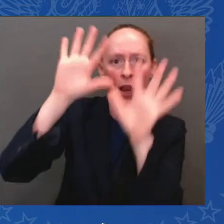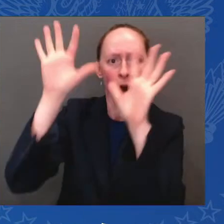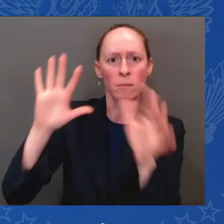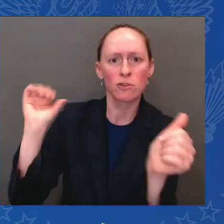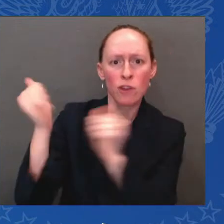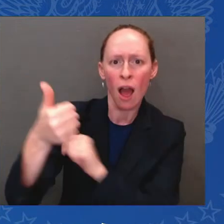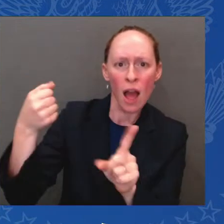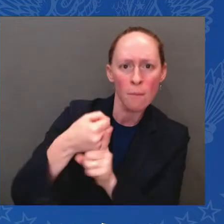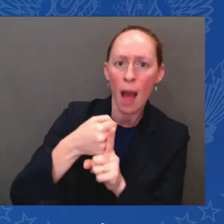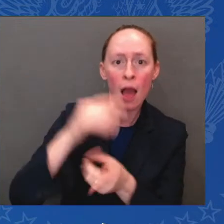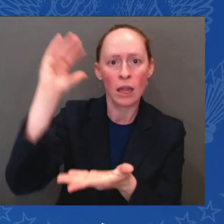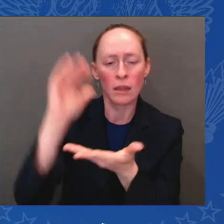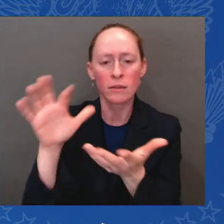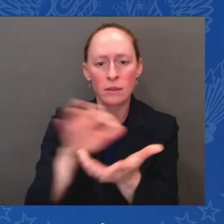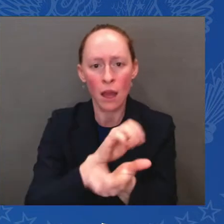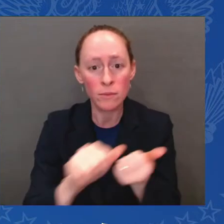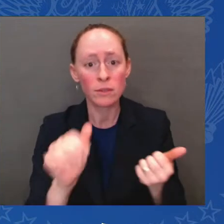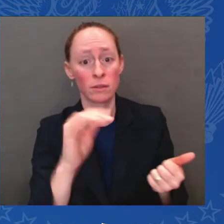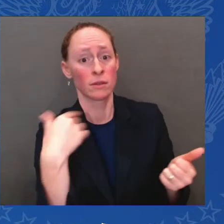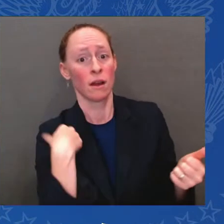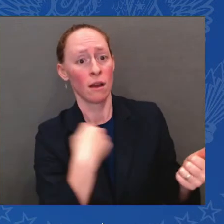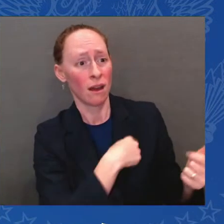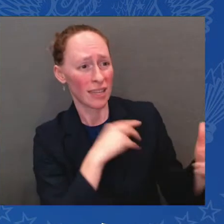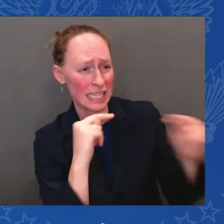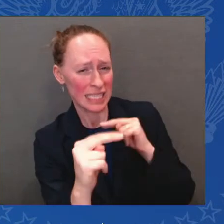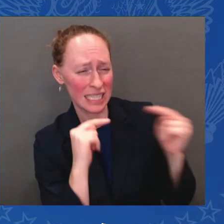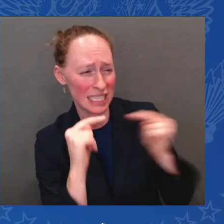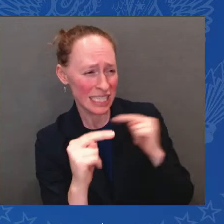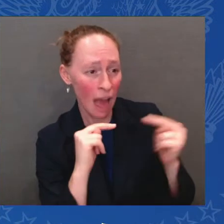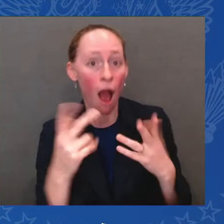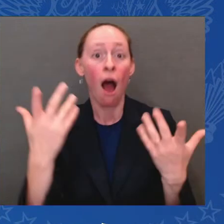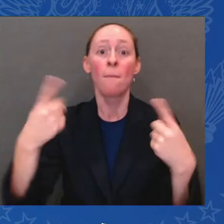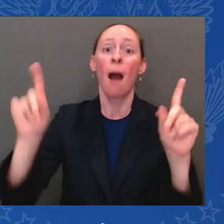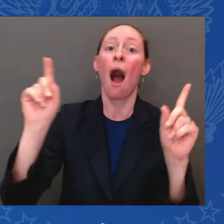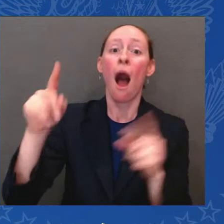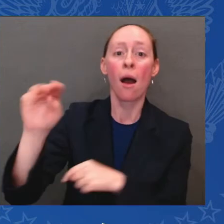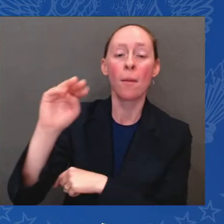We're finally making progress. Although the Speaker and the overwhelming majority